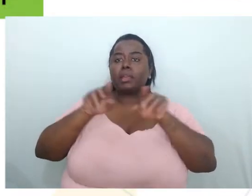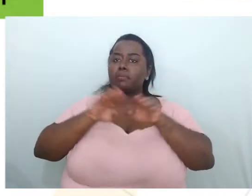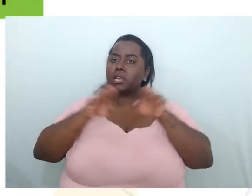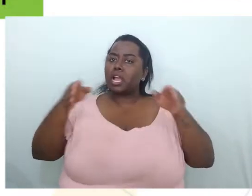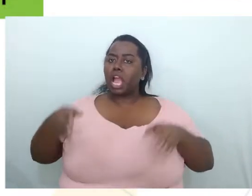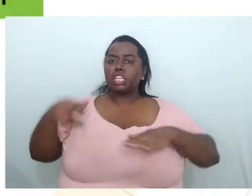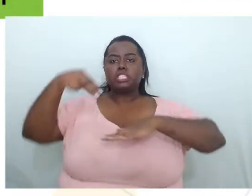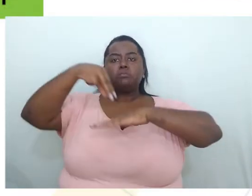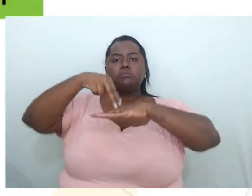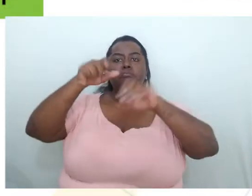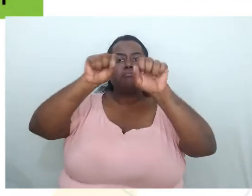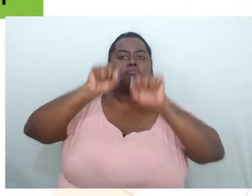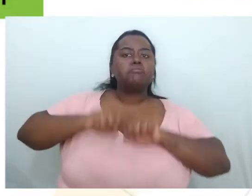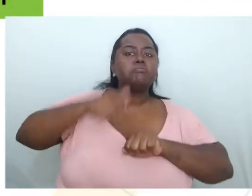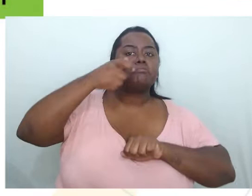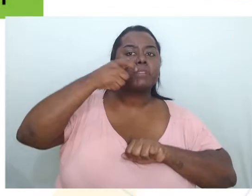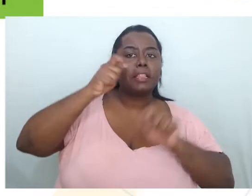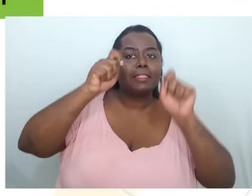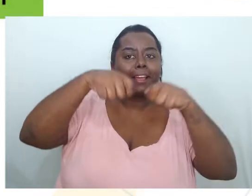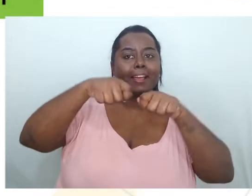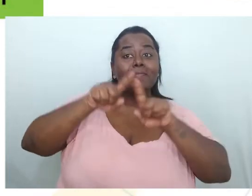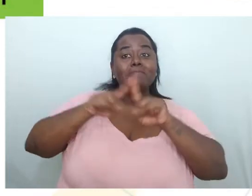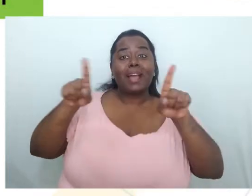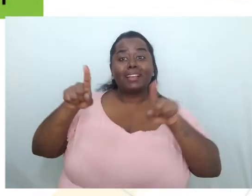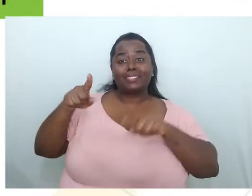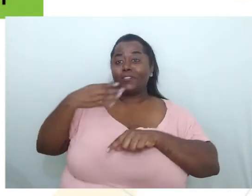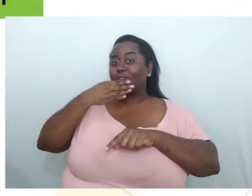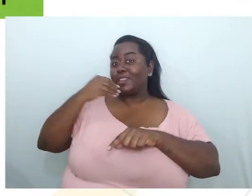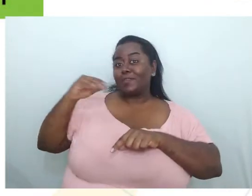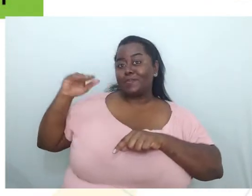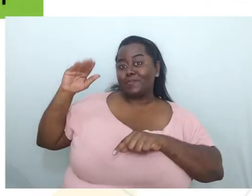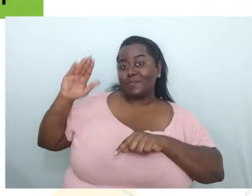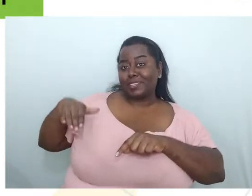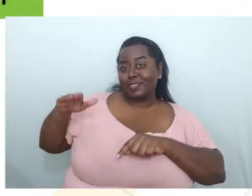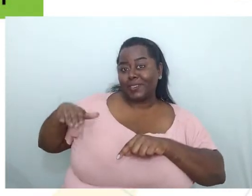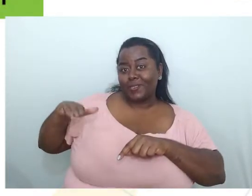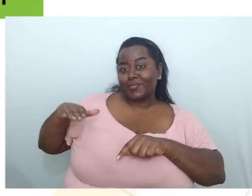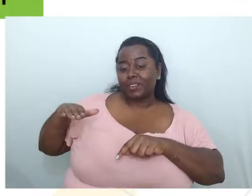but the little fellow you know he's about five years old, he's standing on